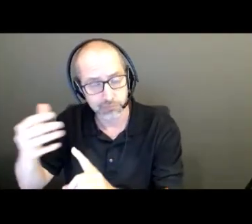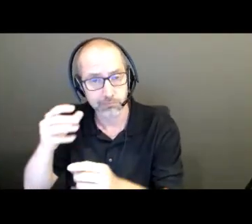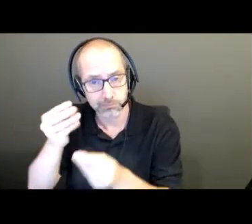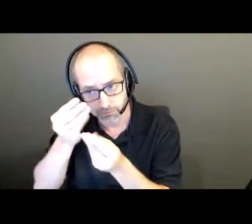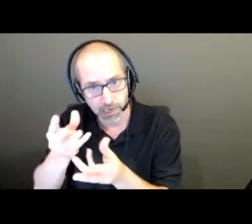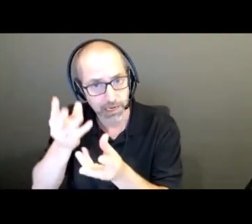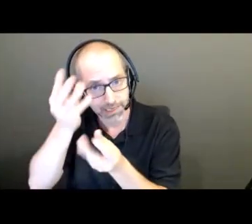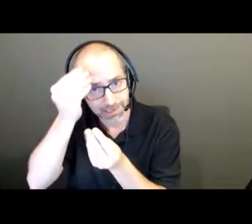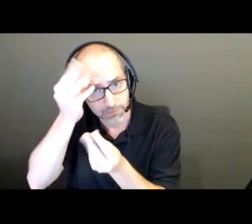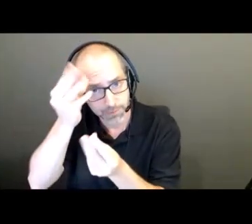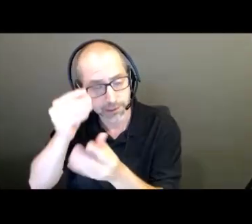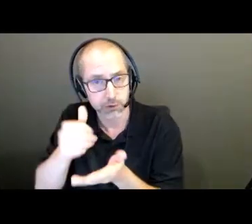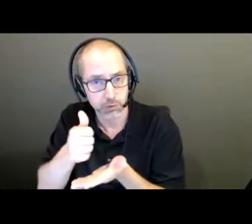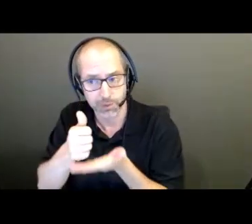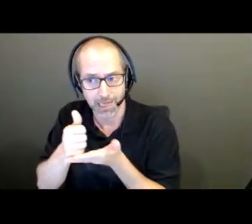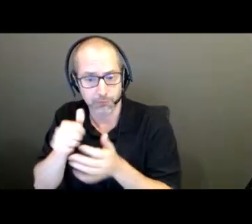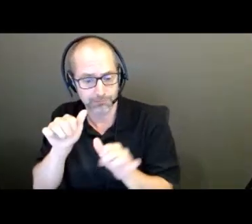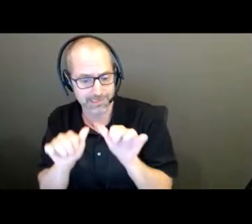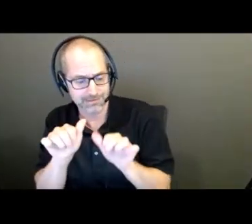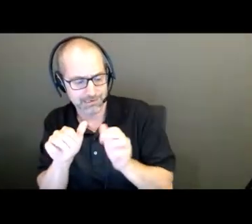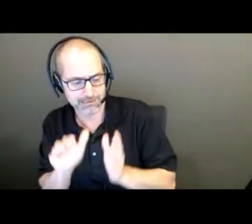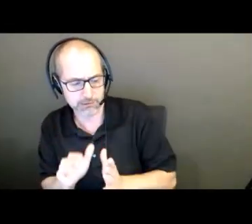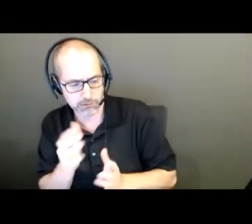to help the Peers understand your budget.